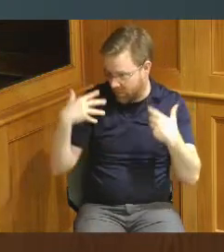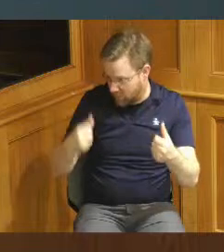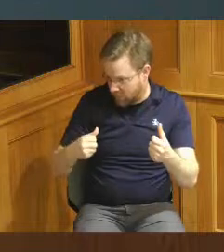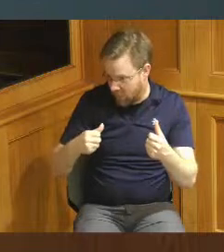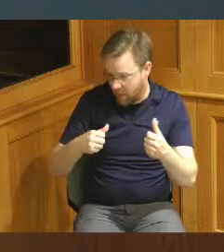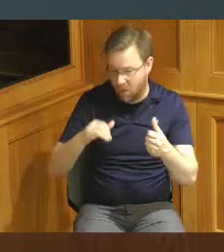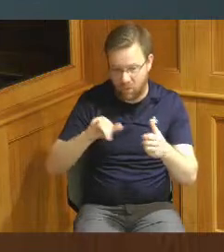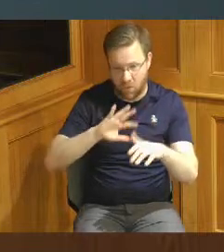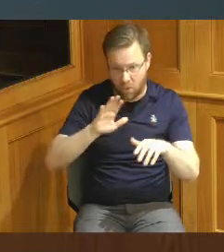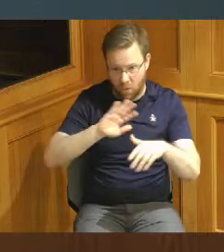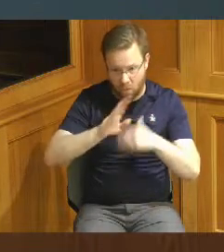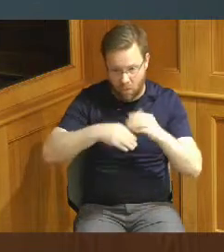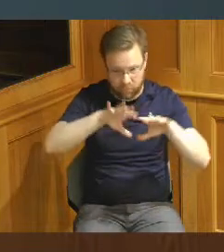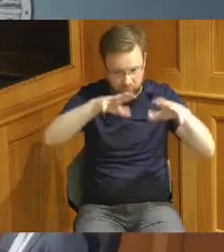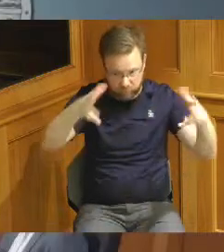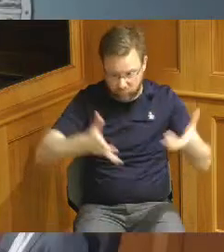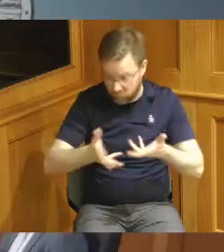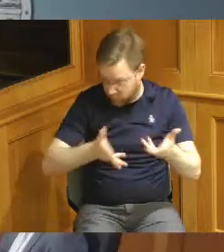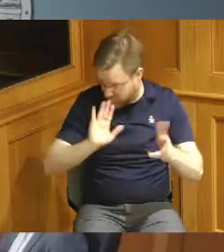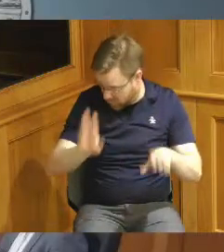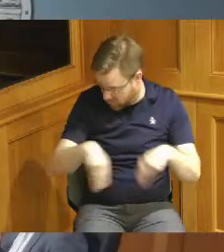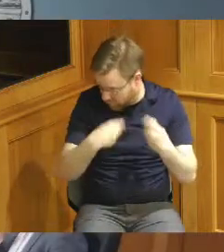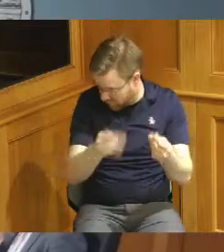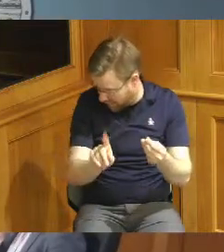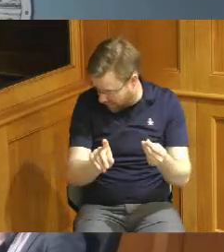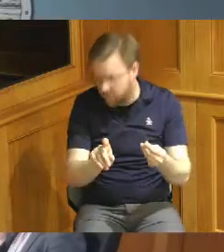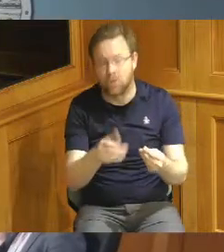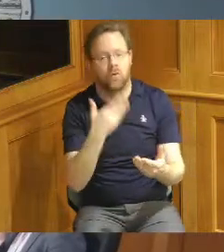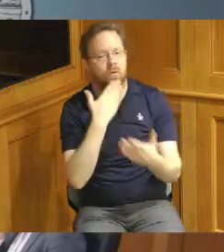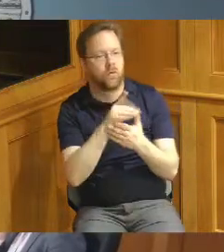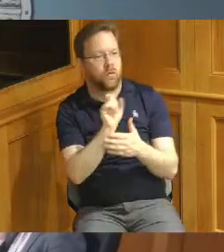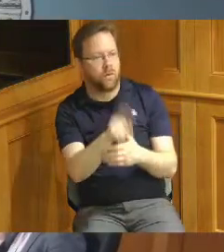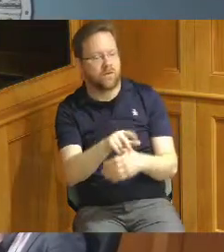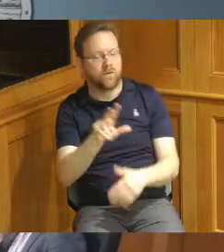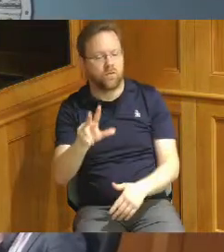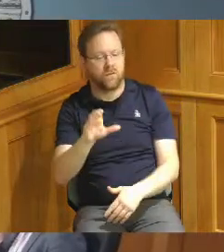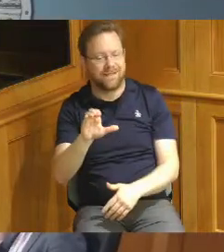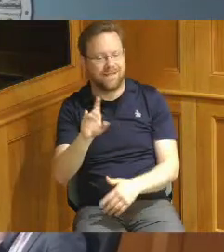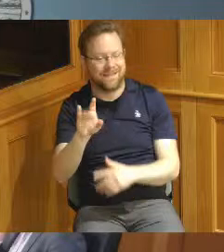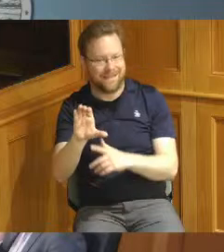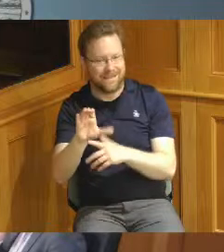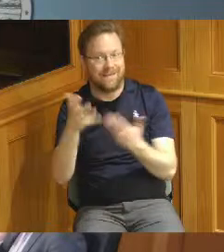Aging as a subrecipient of these dollars this was discussed a bit in the presentation that